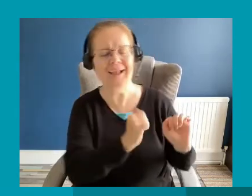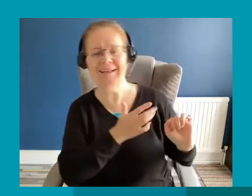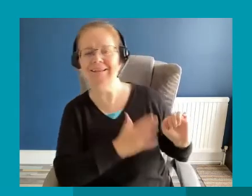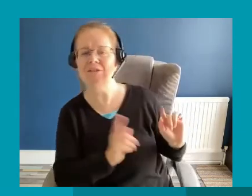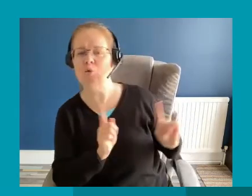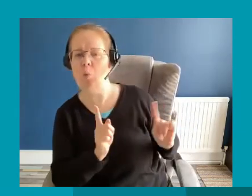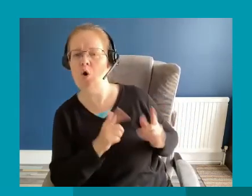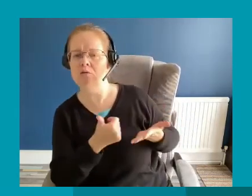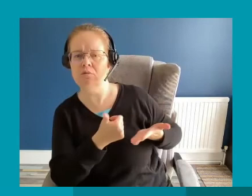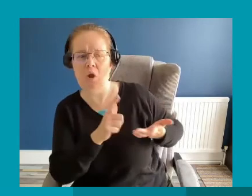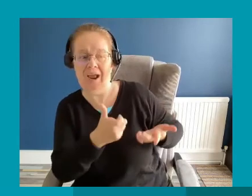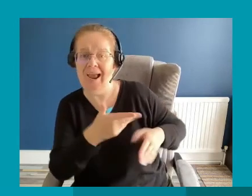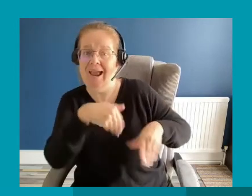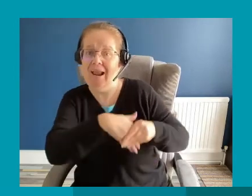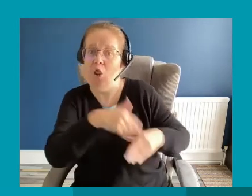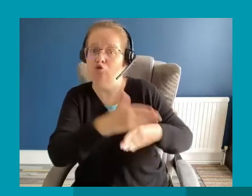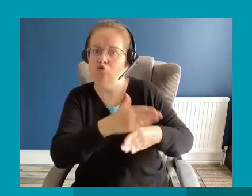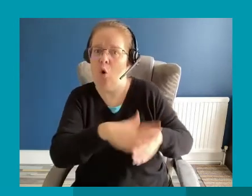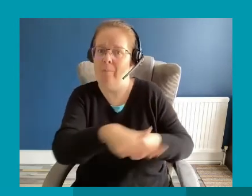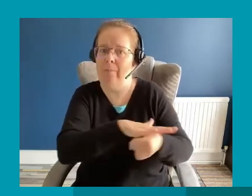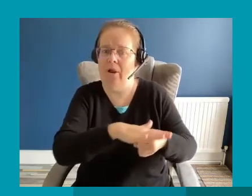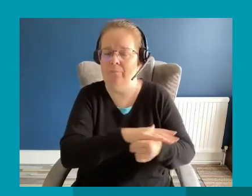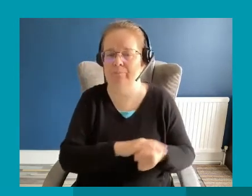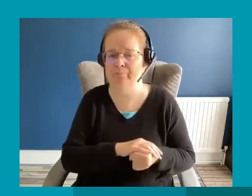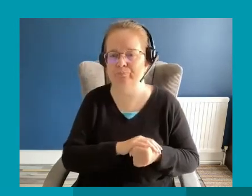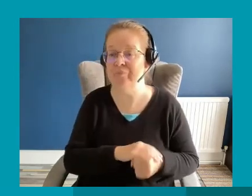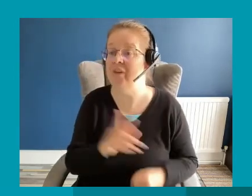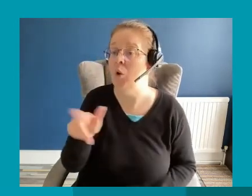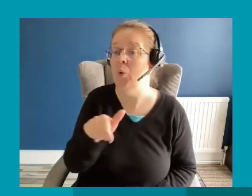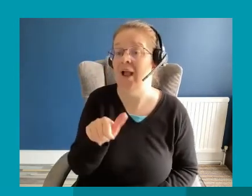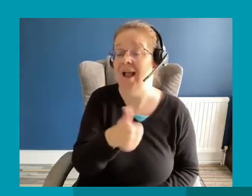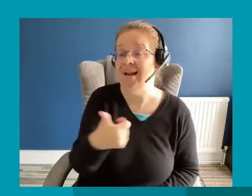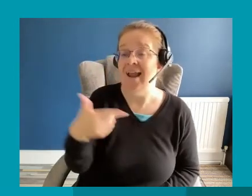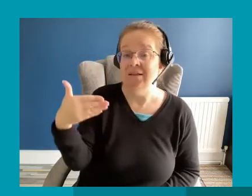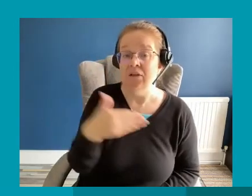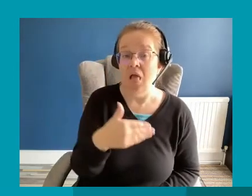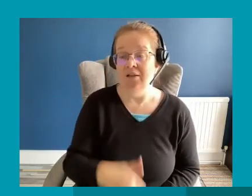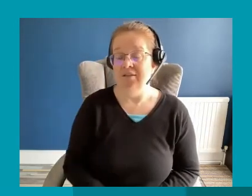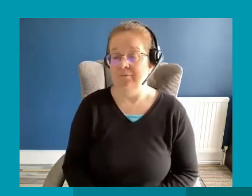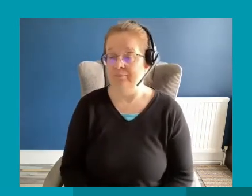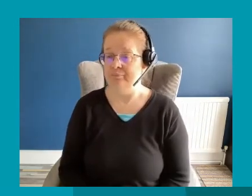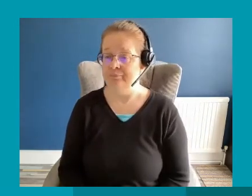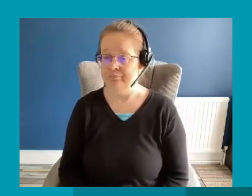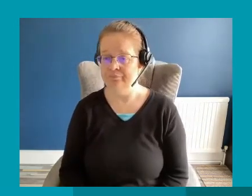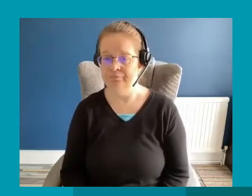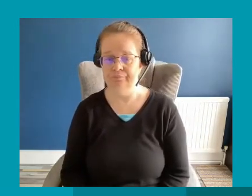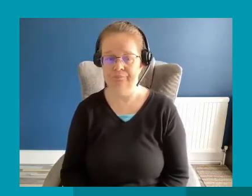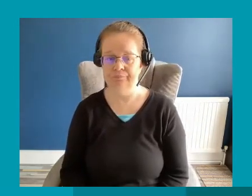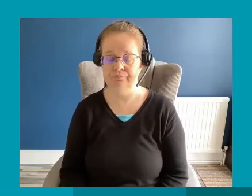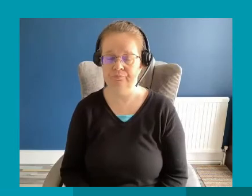OK, so let's go to the next slide. So, for anyone who's interested,